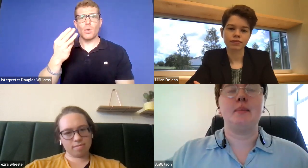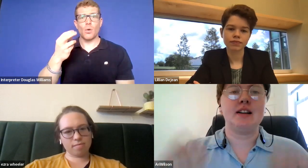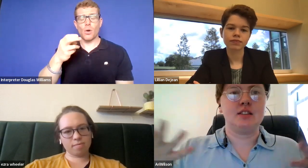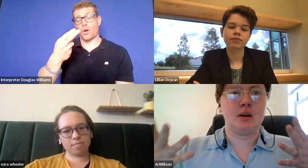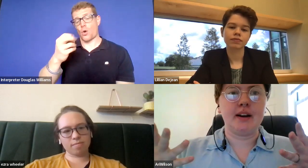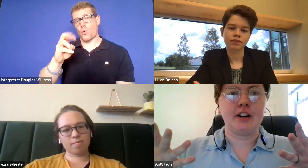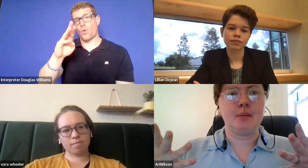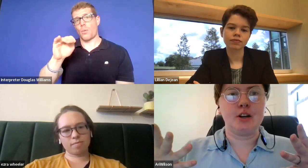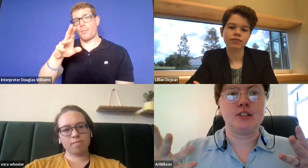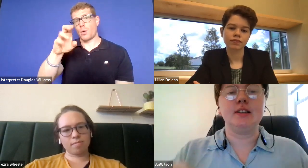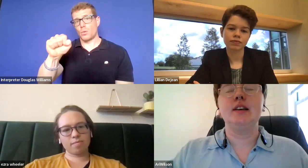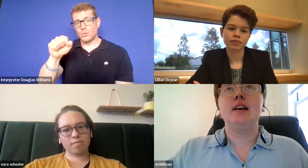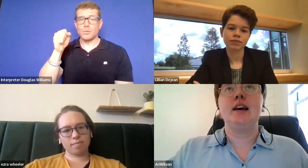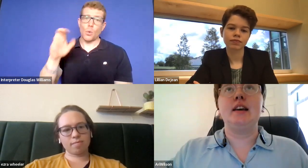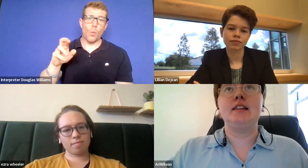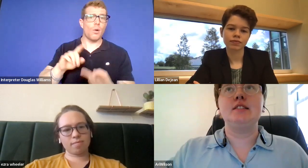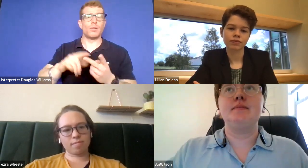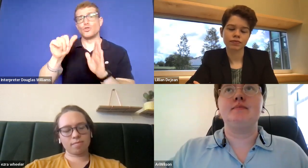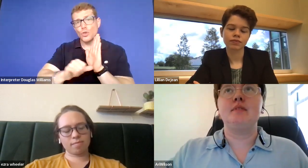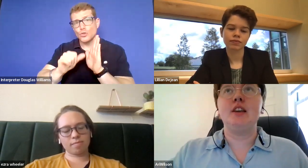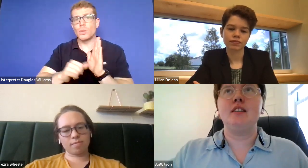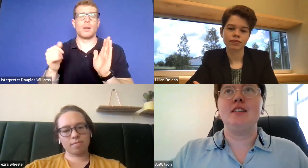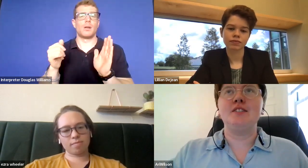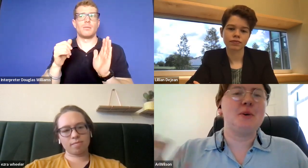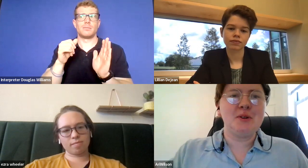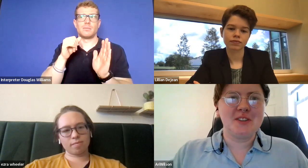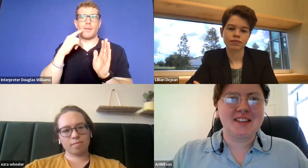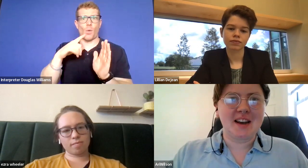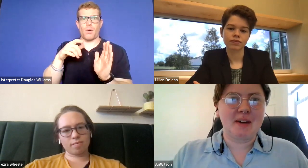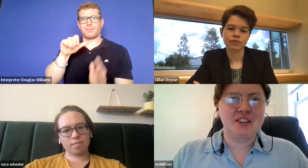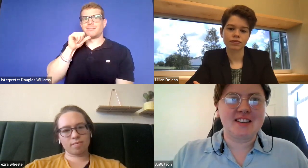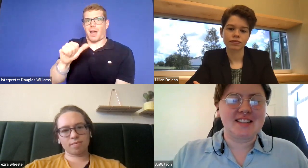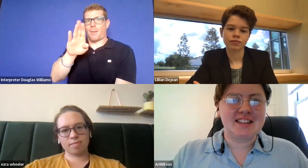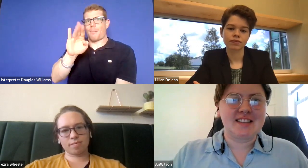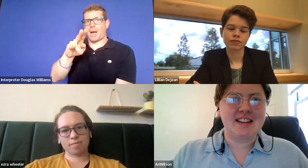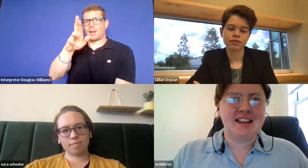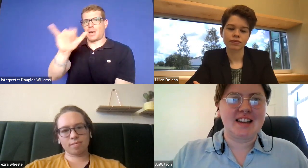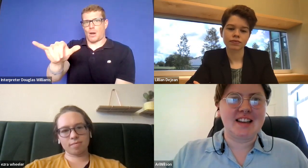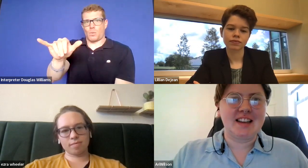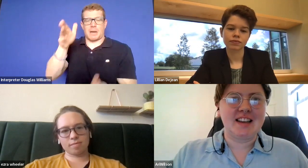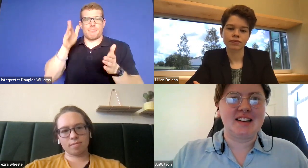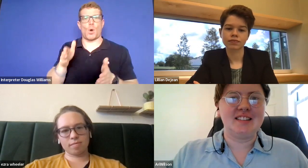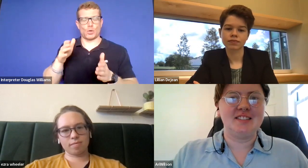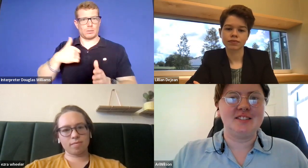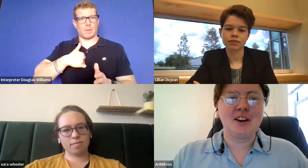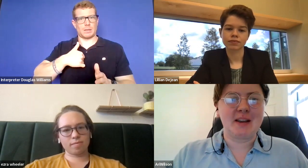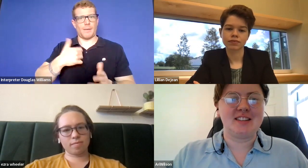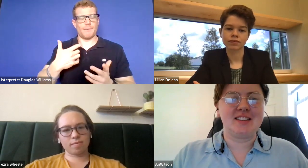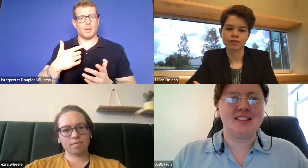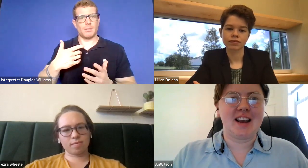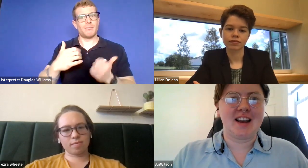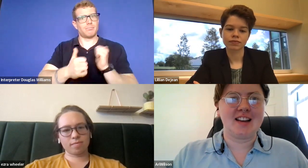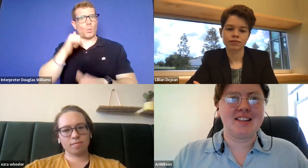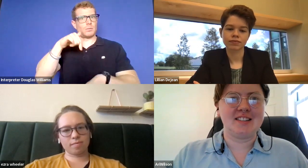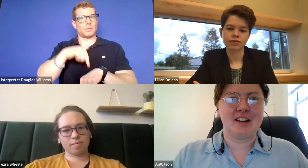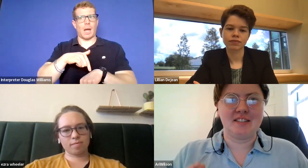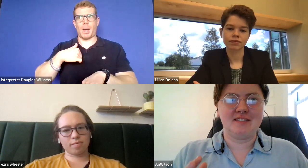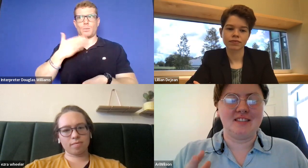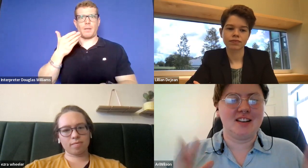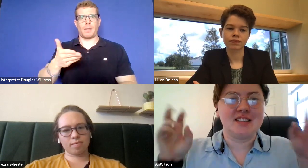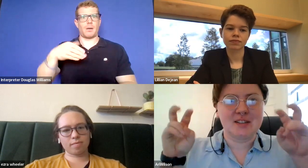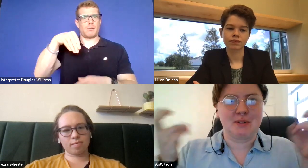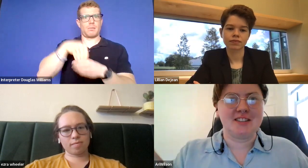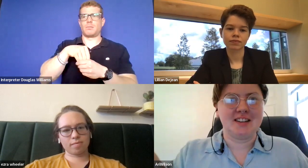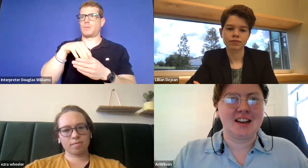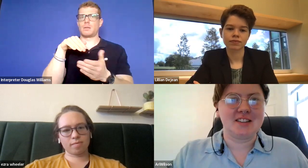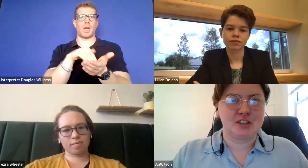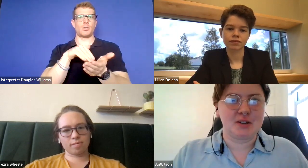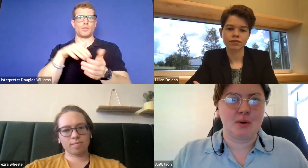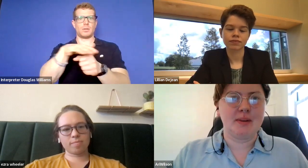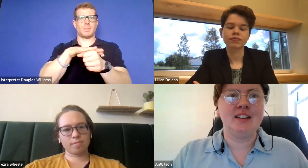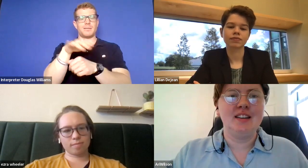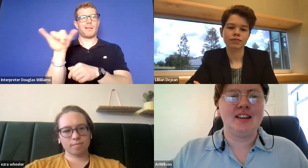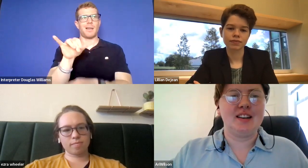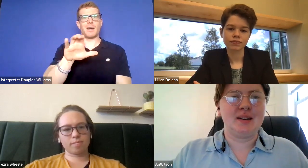like that as a non-binary person. And so most of the time I just existed in Doctor Spaces as assist person as just a woman.